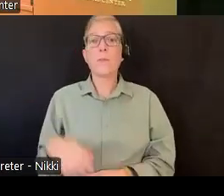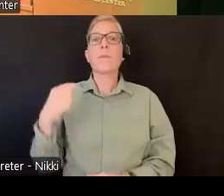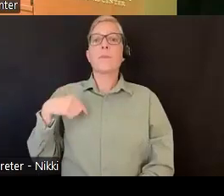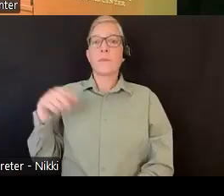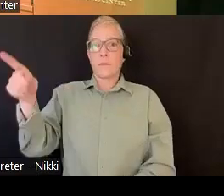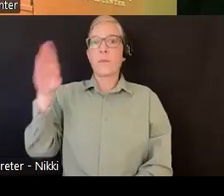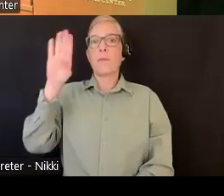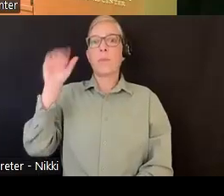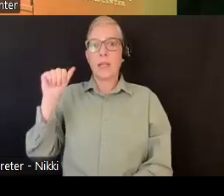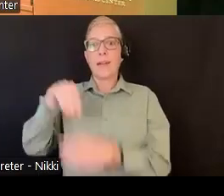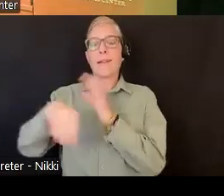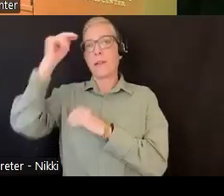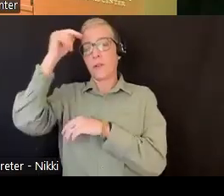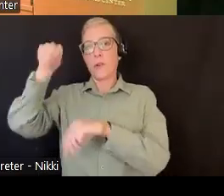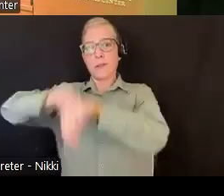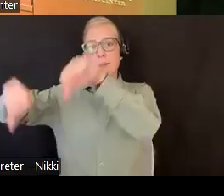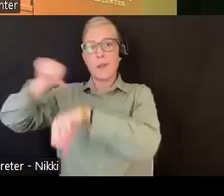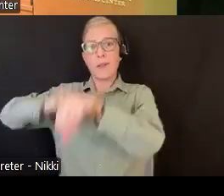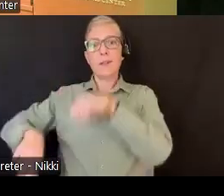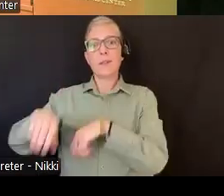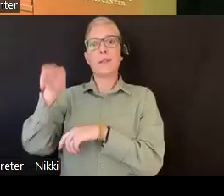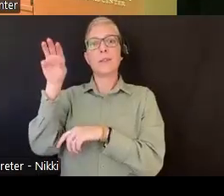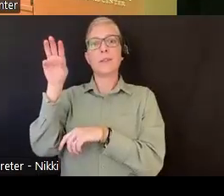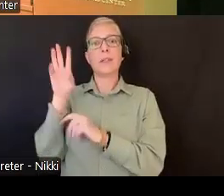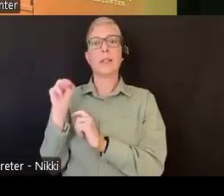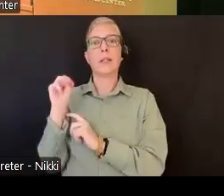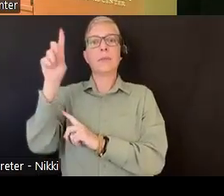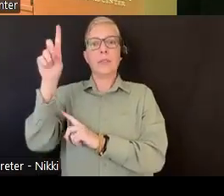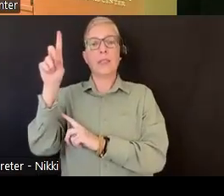medical college in Philadelphia. and he completed his psychiatry residency at UC Davis where he